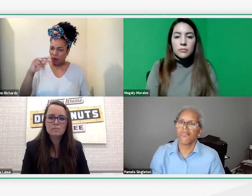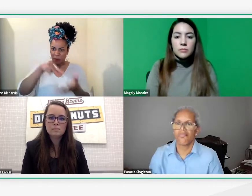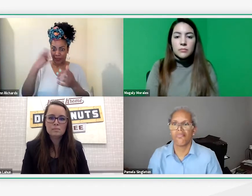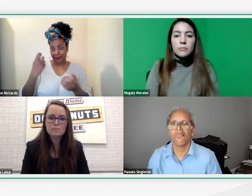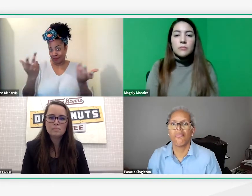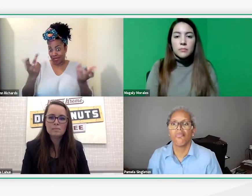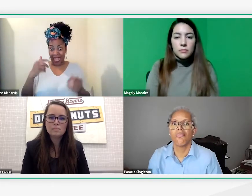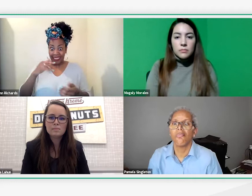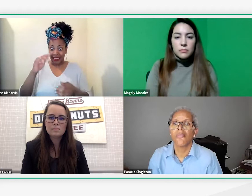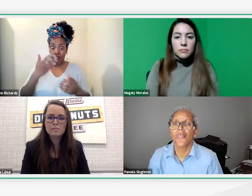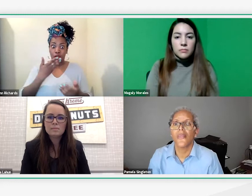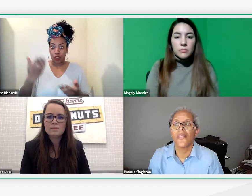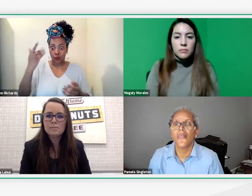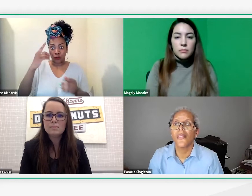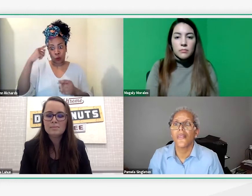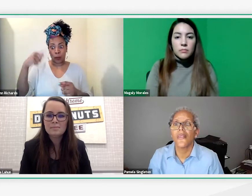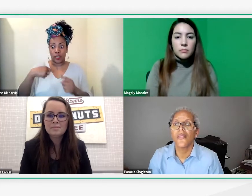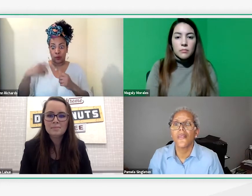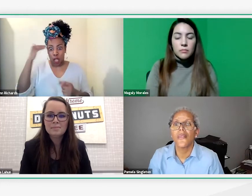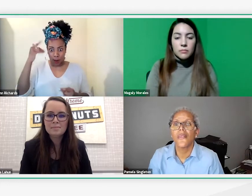0 anymore, just so you know. >>ROXANN RICHARDS: Wow,